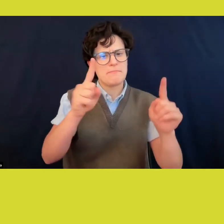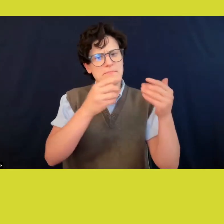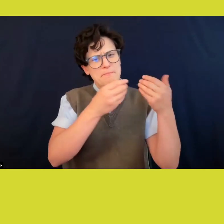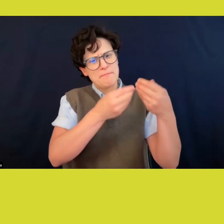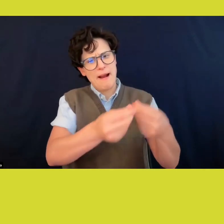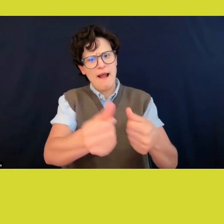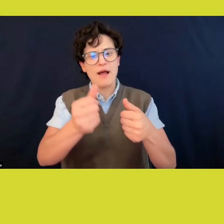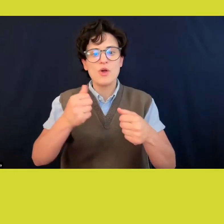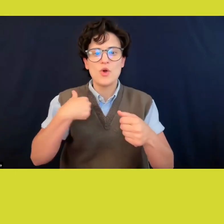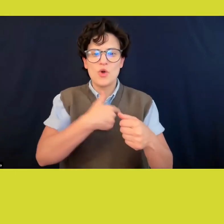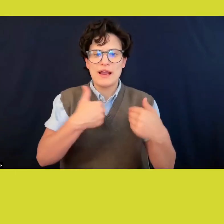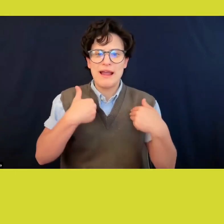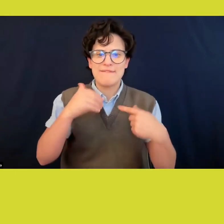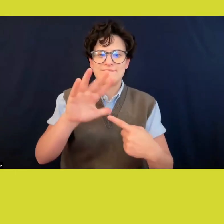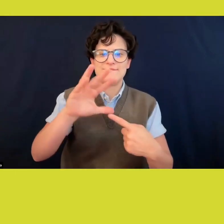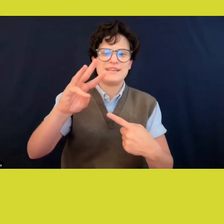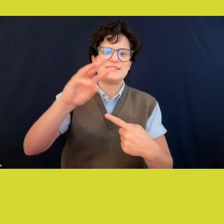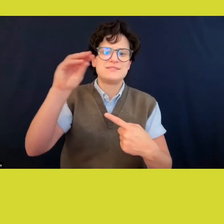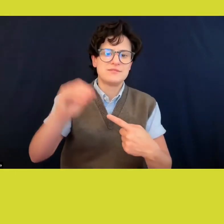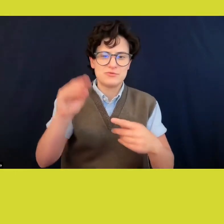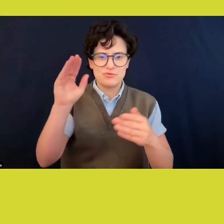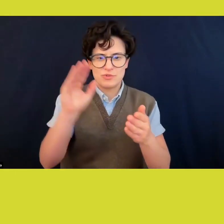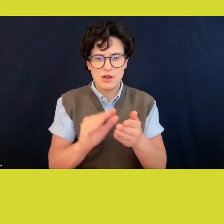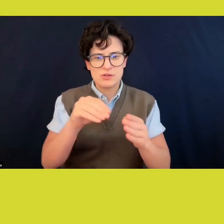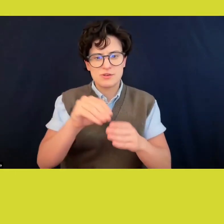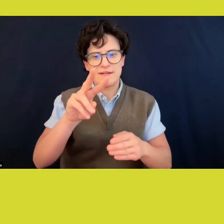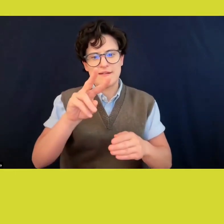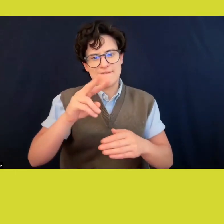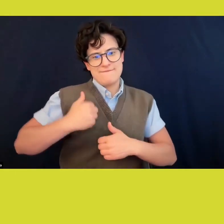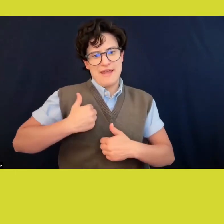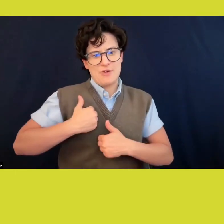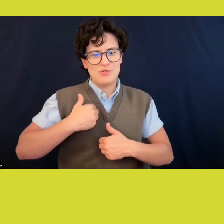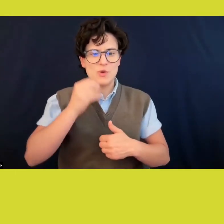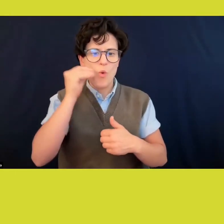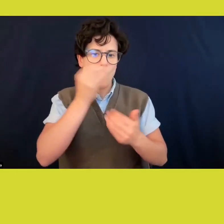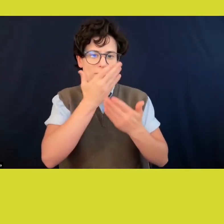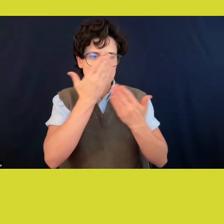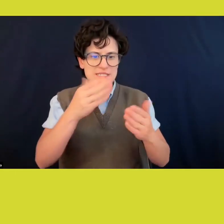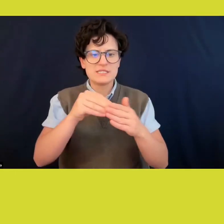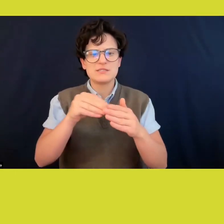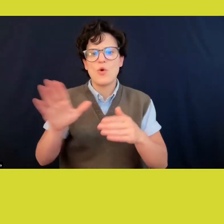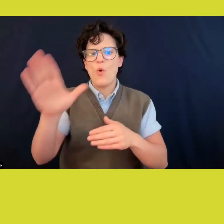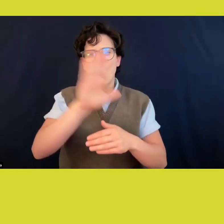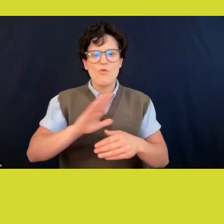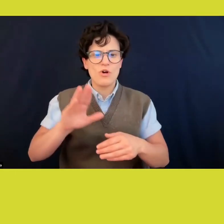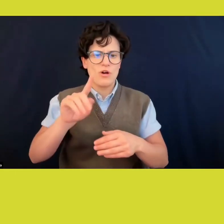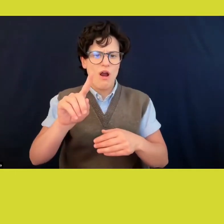veterans' homelessness, and the number continues in that direction. What we've also had, though, is